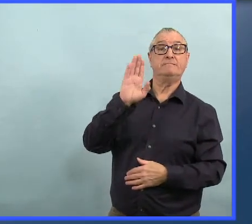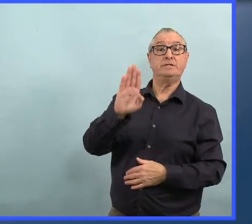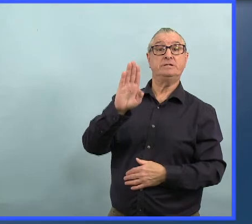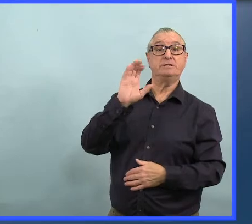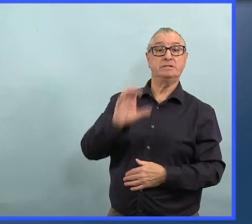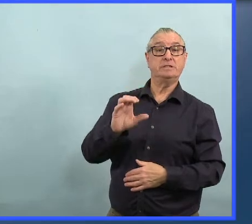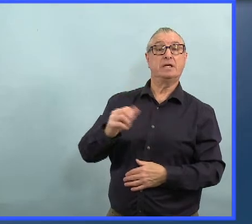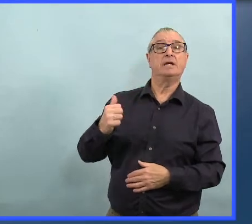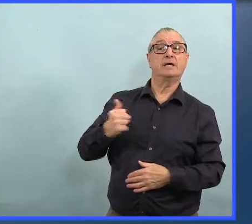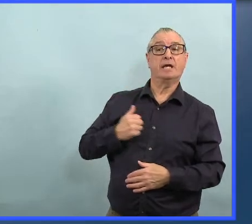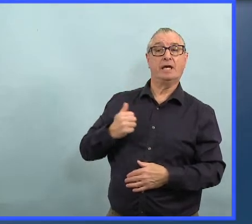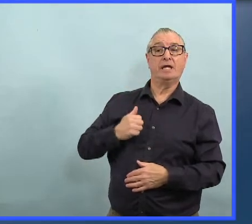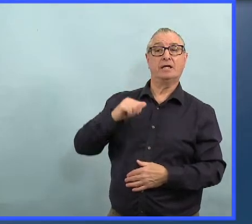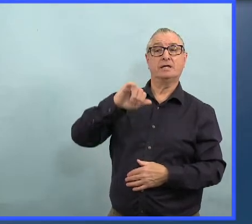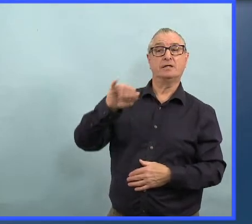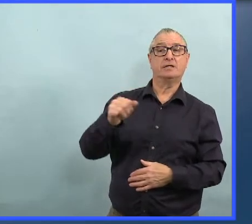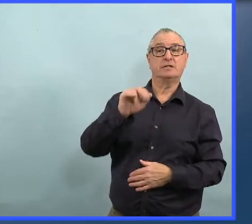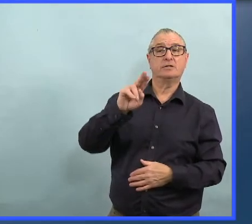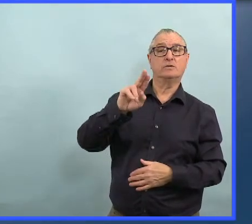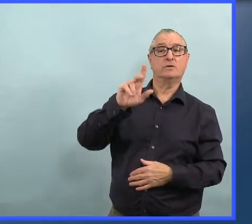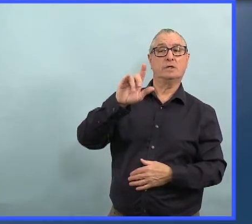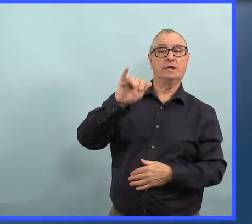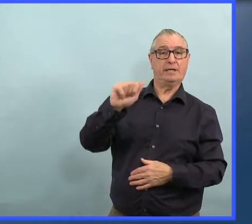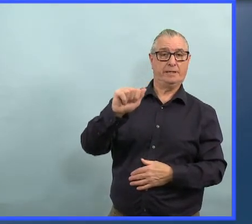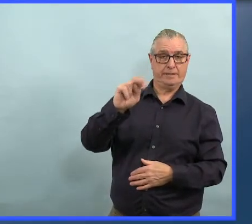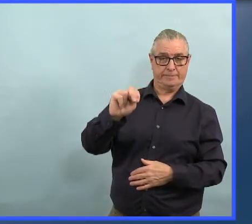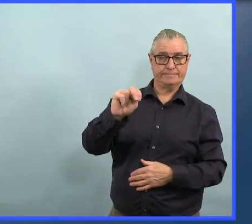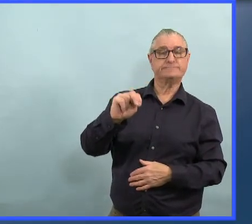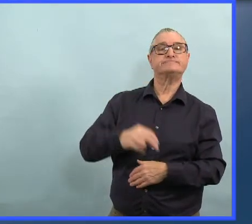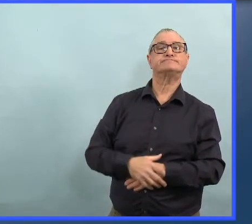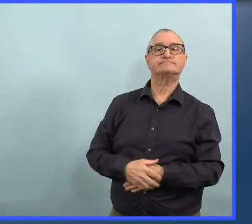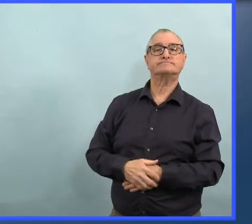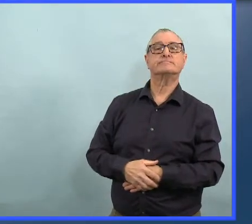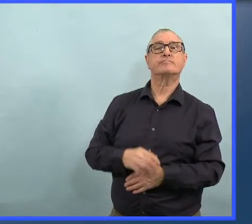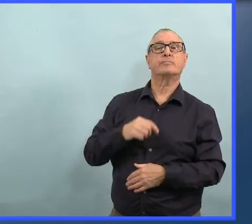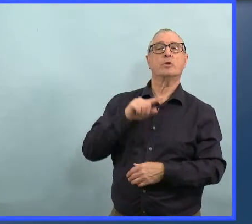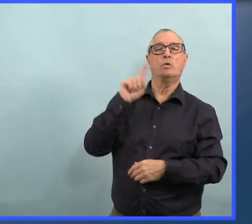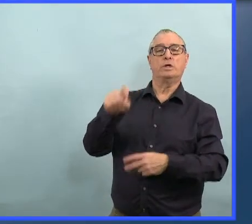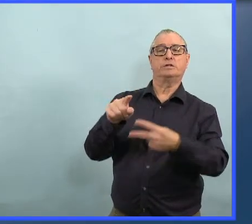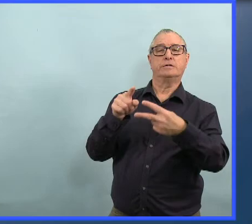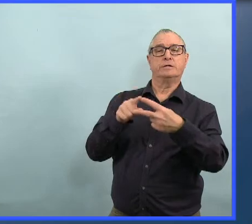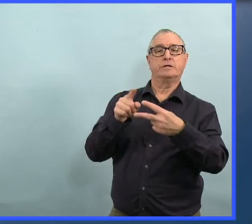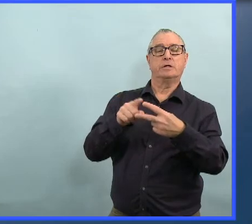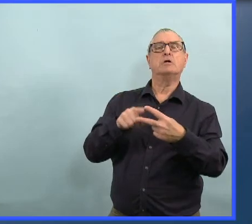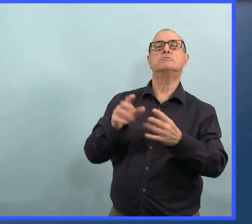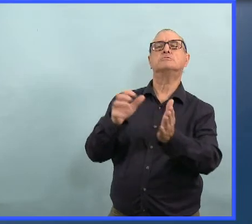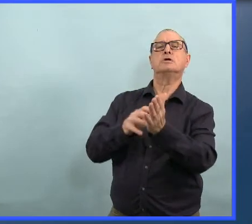good afternoon uh dr houston could you clarify the process to get that the tax levied medication